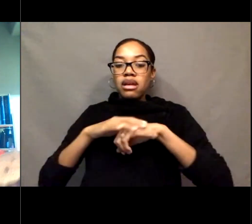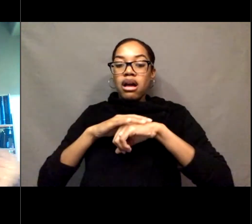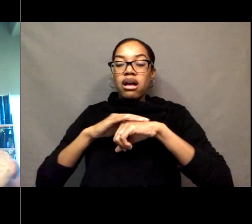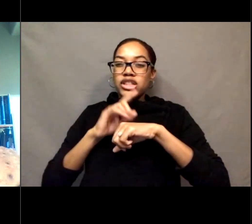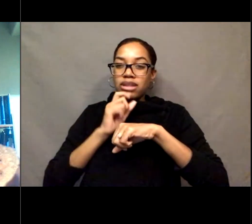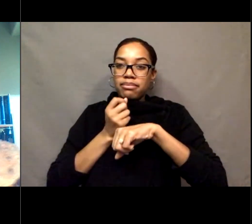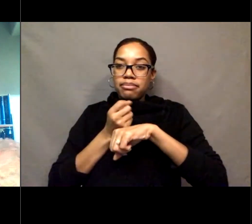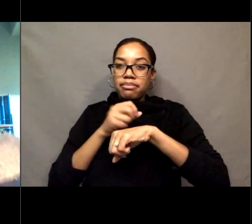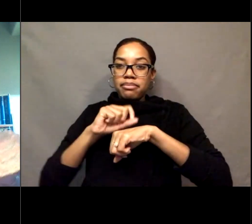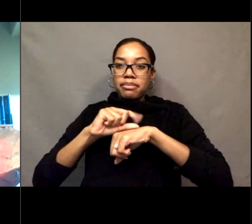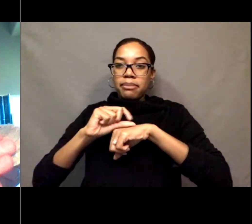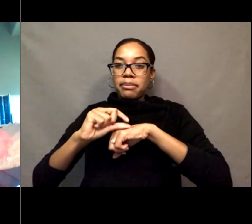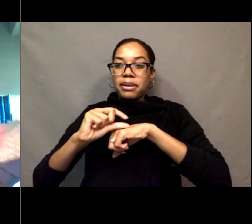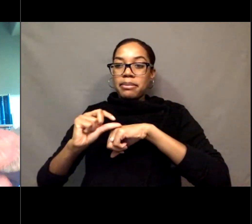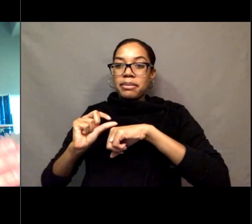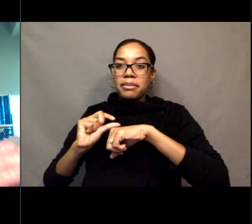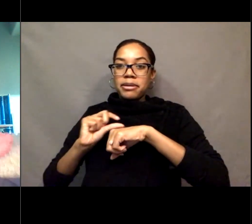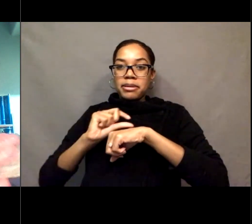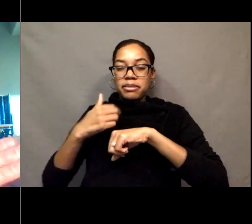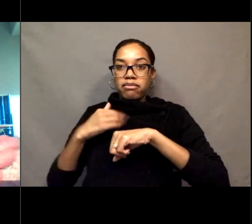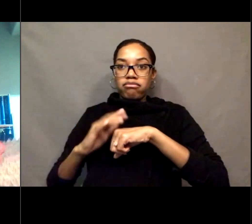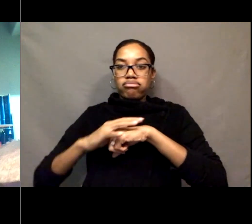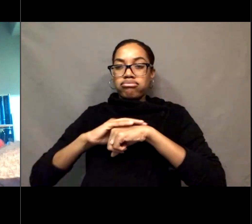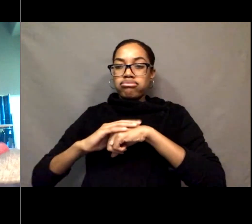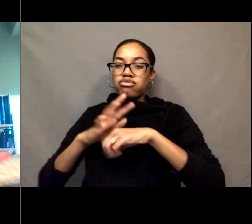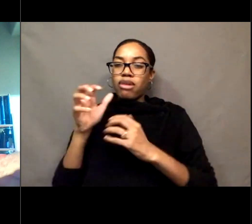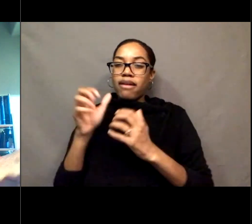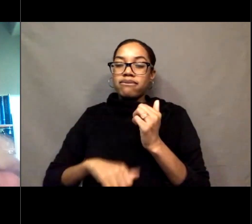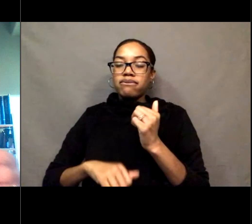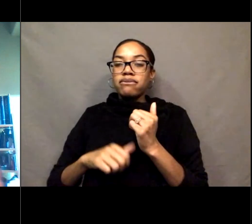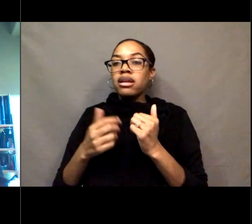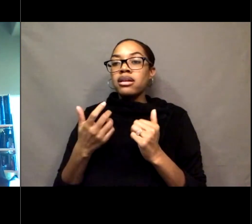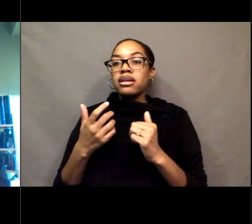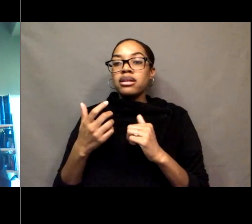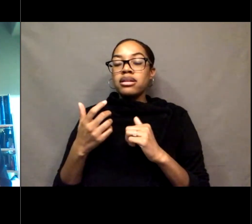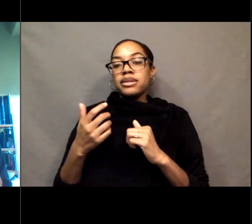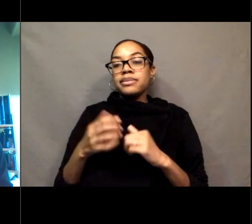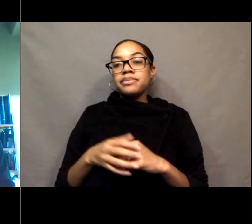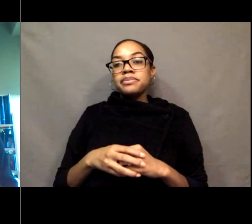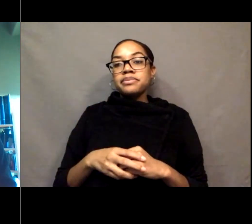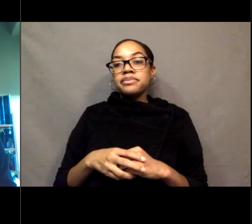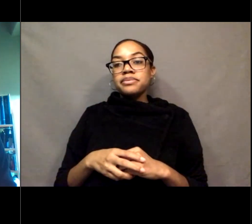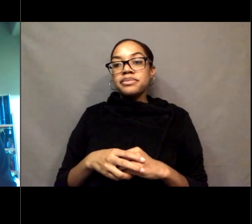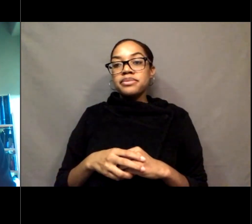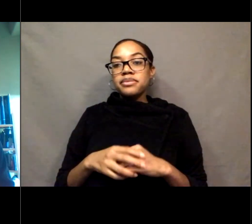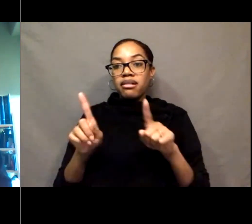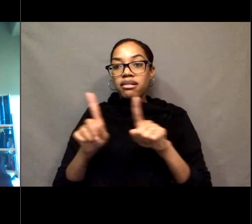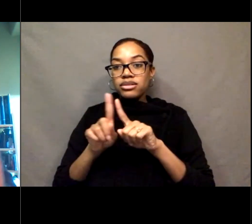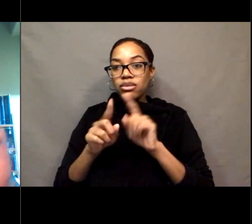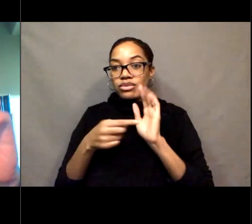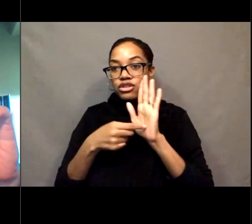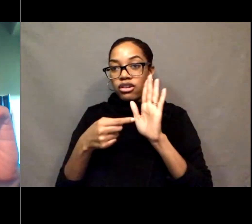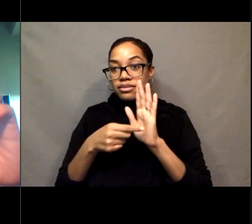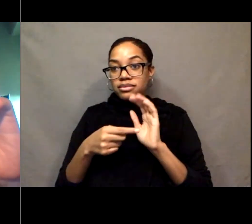because it has the most rough bumpy shell among them. The other thing I want to point out that the flat didn't have it so much,